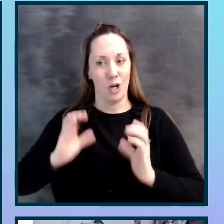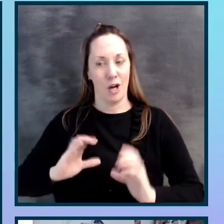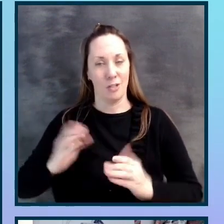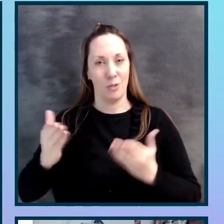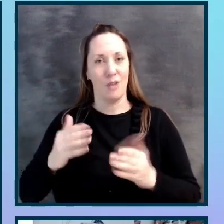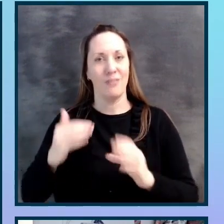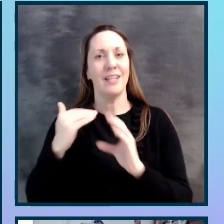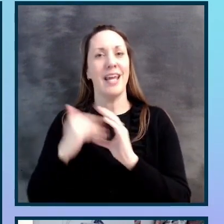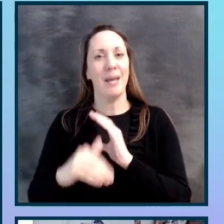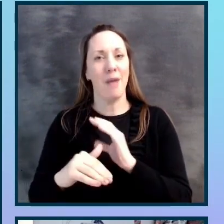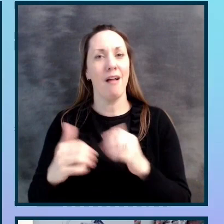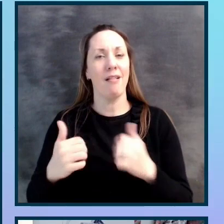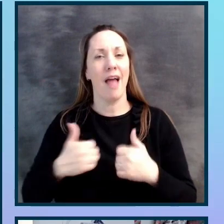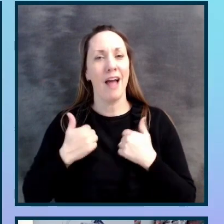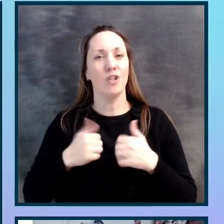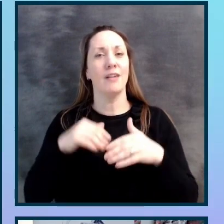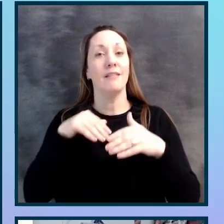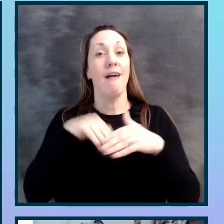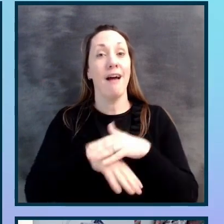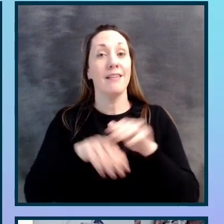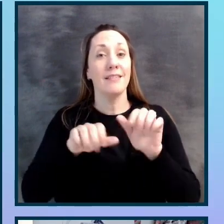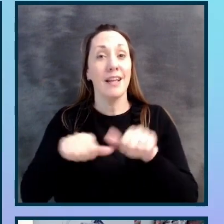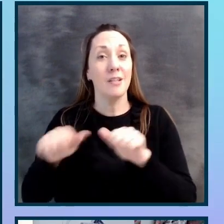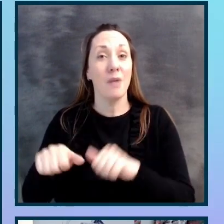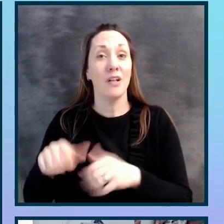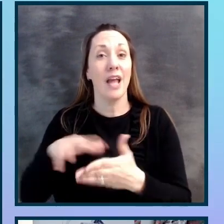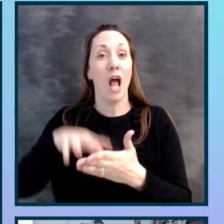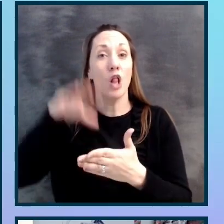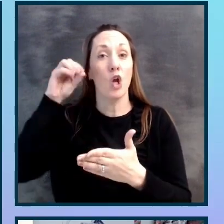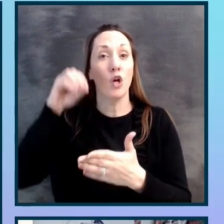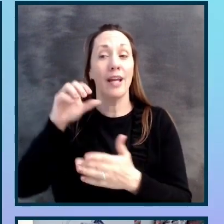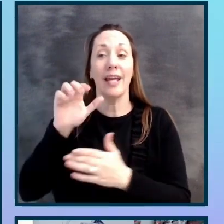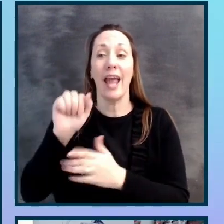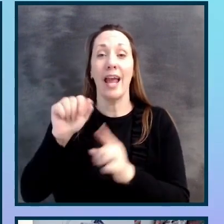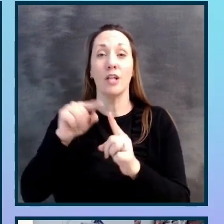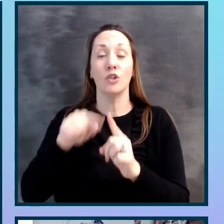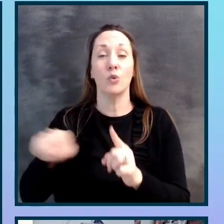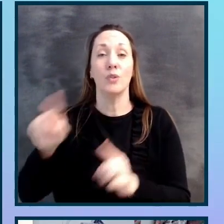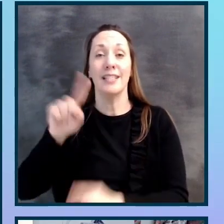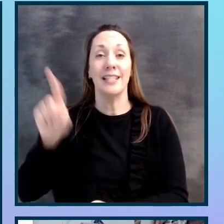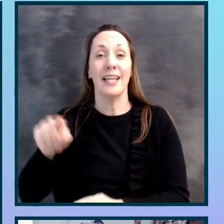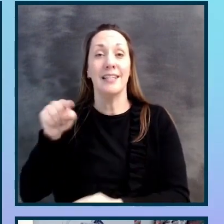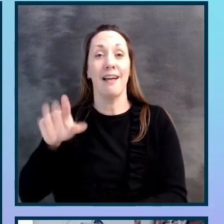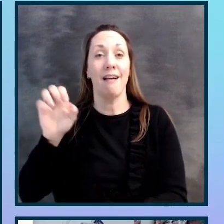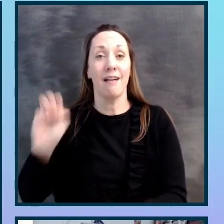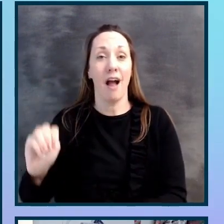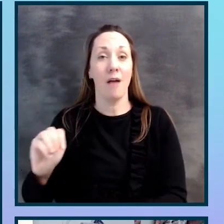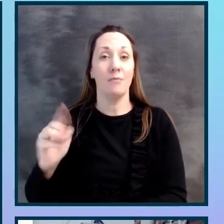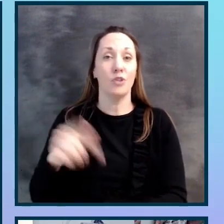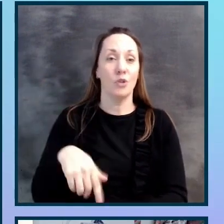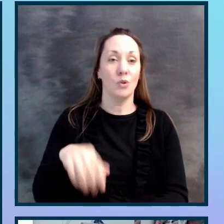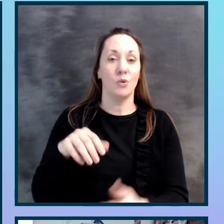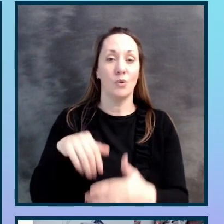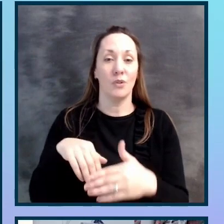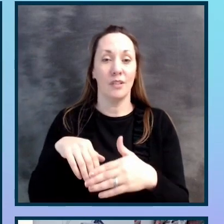accessibility@learninga-z.com, to accept and channel accessibility questions and concerns.